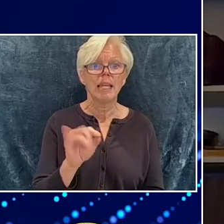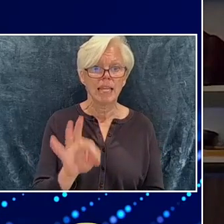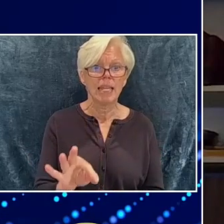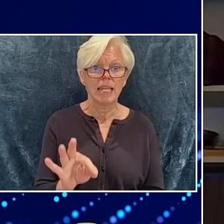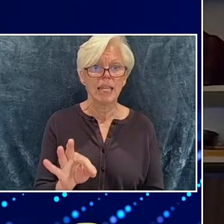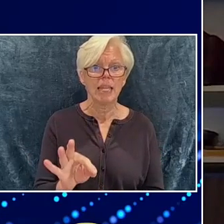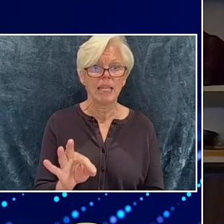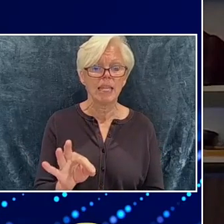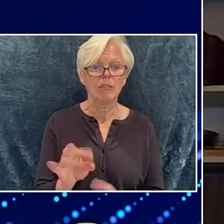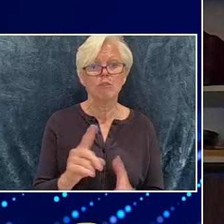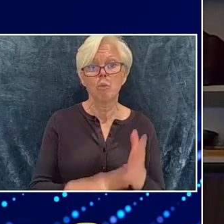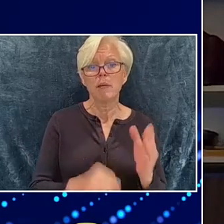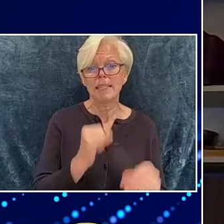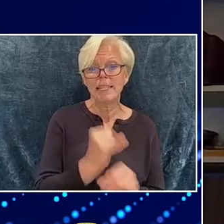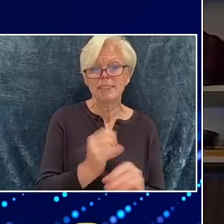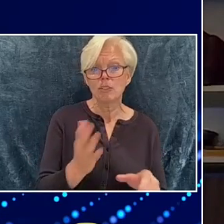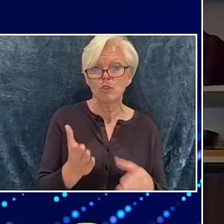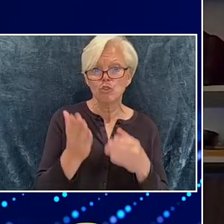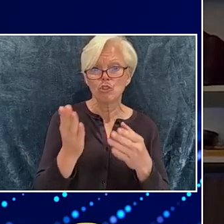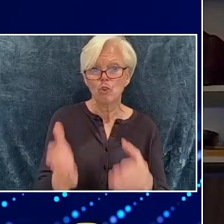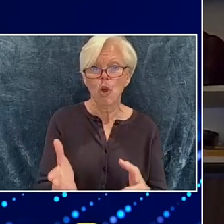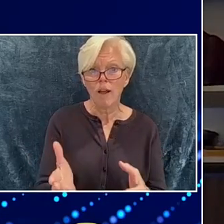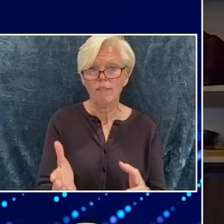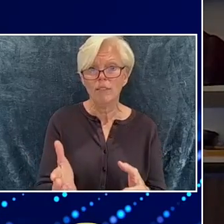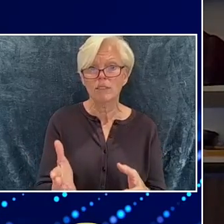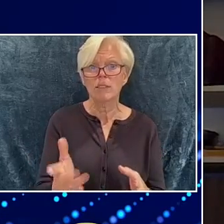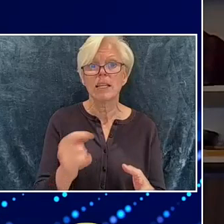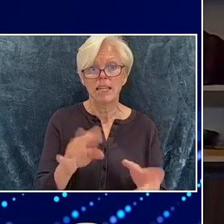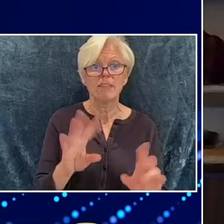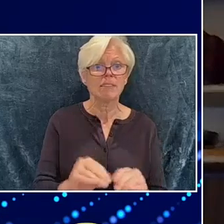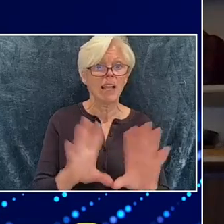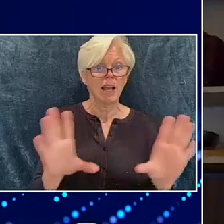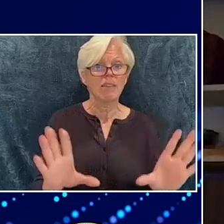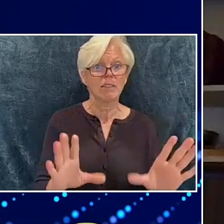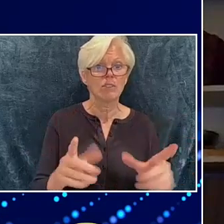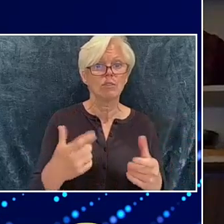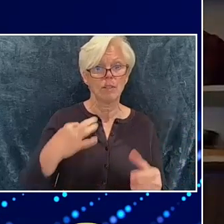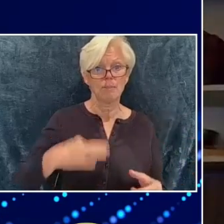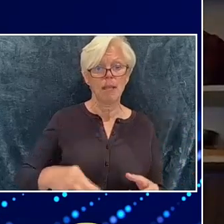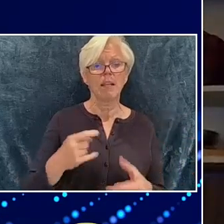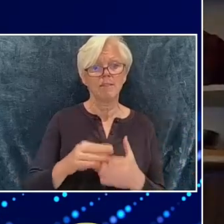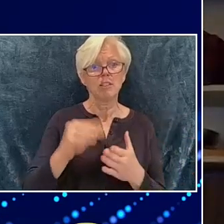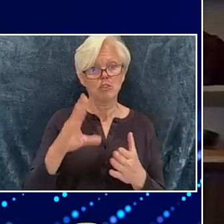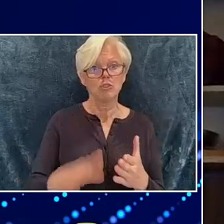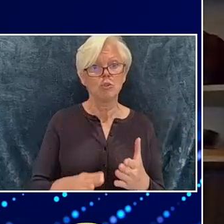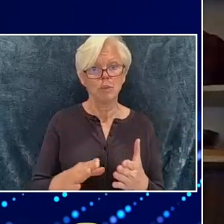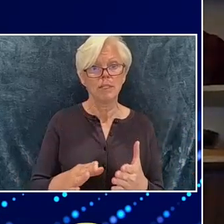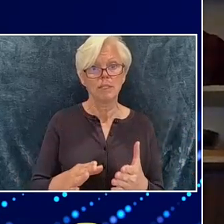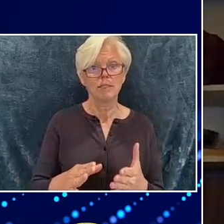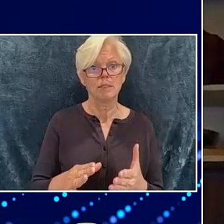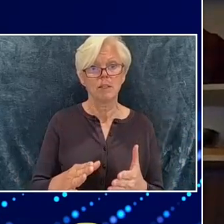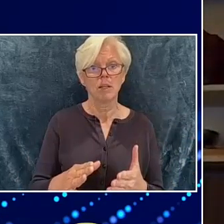institution is offering is obviously a great benefit to students, why then